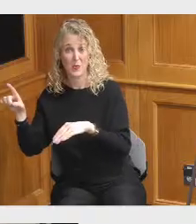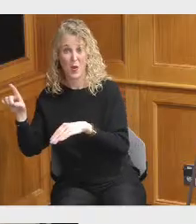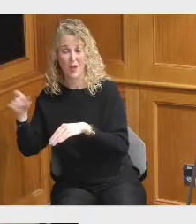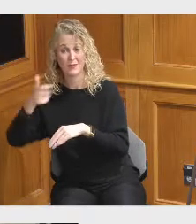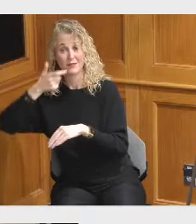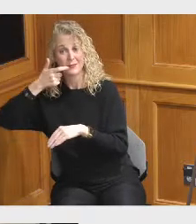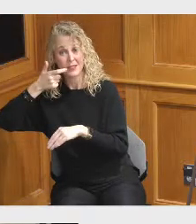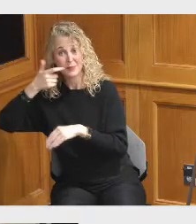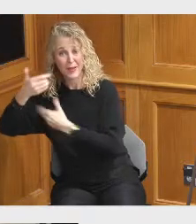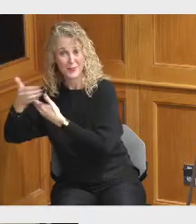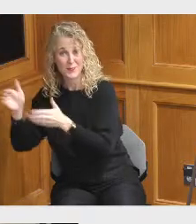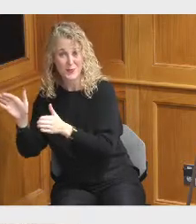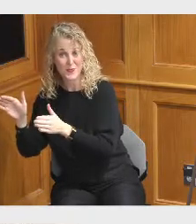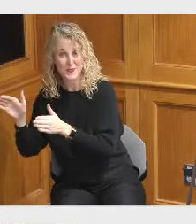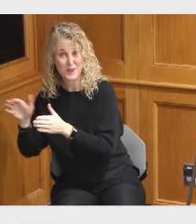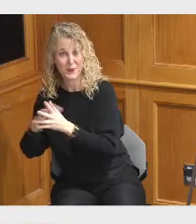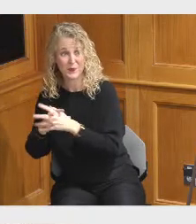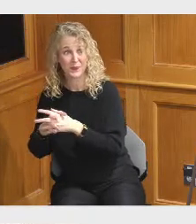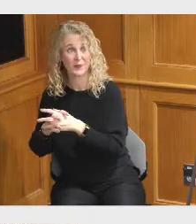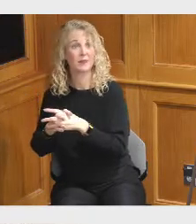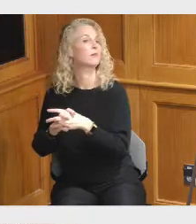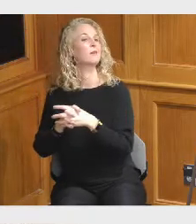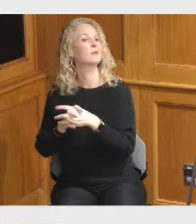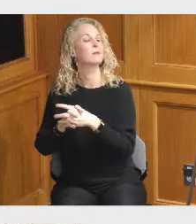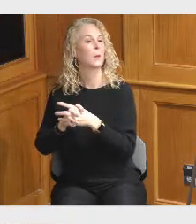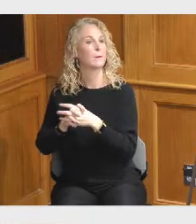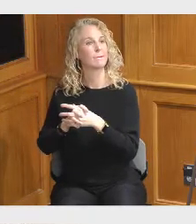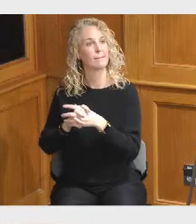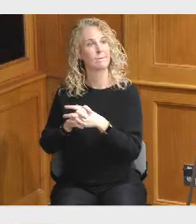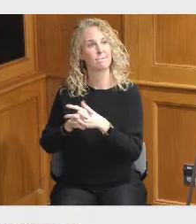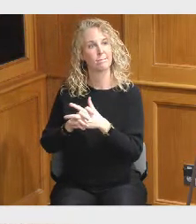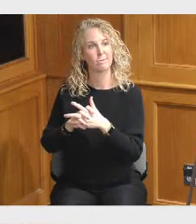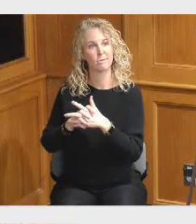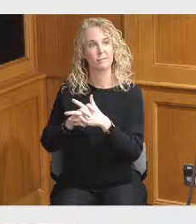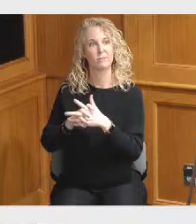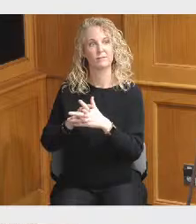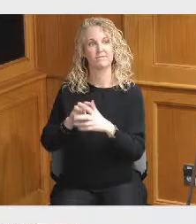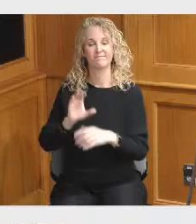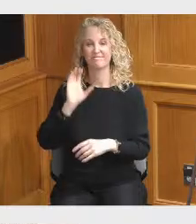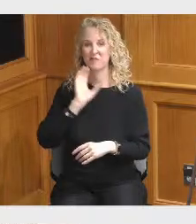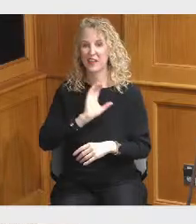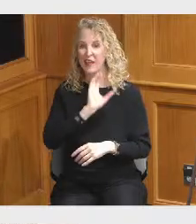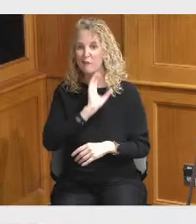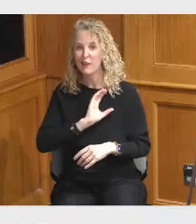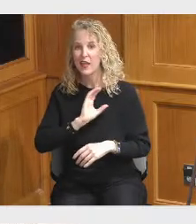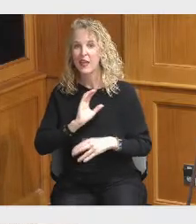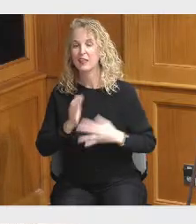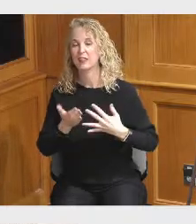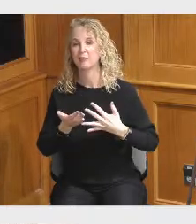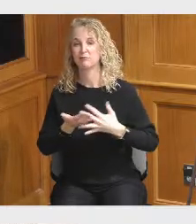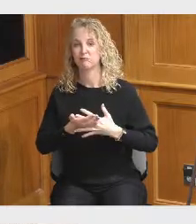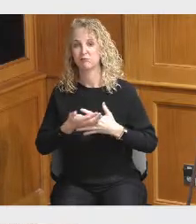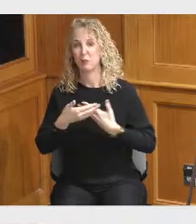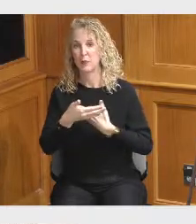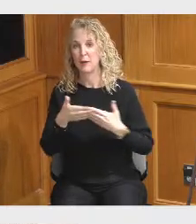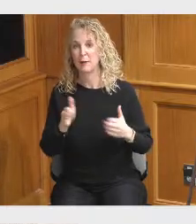room the cafe and break room for the first floor is on the left side there along with the